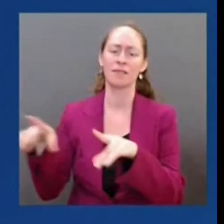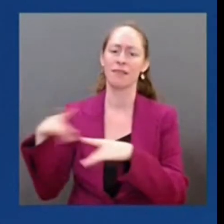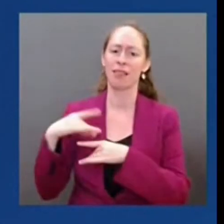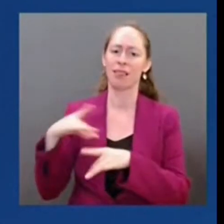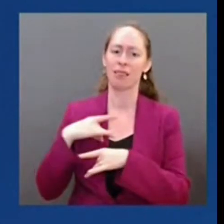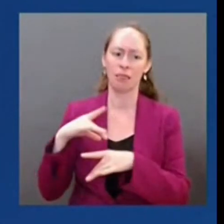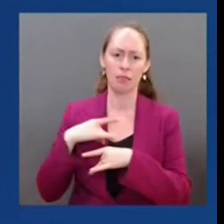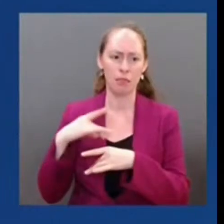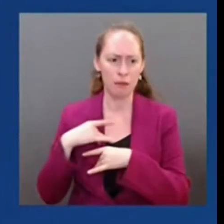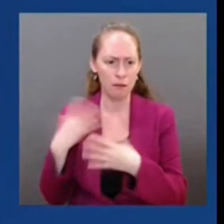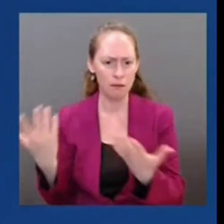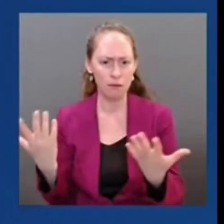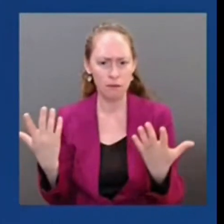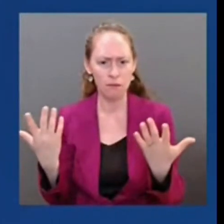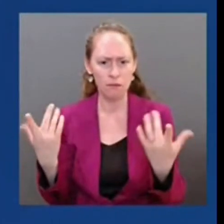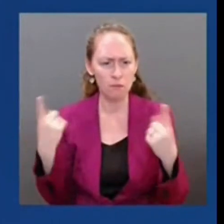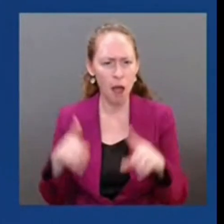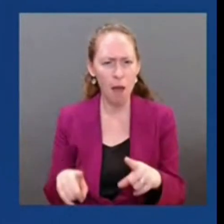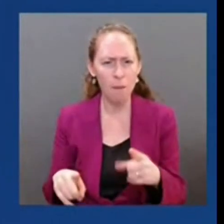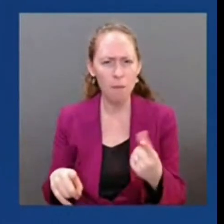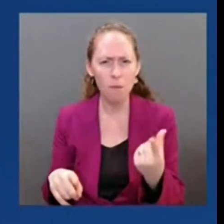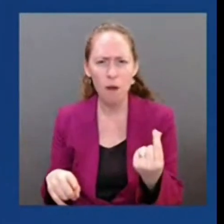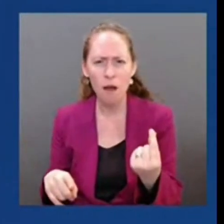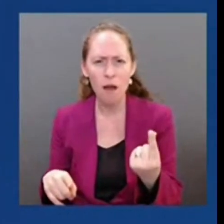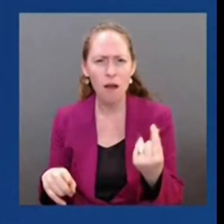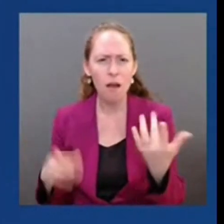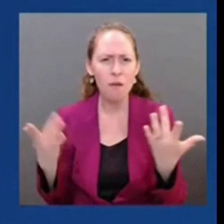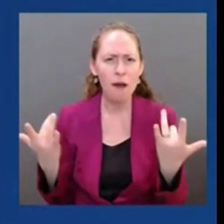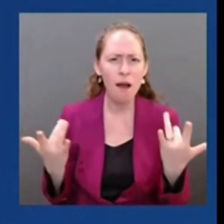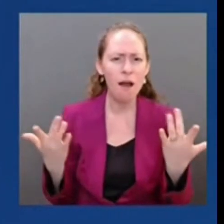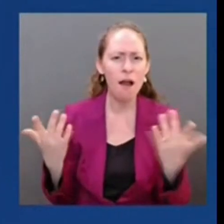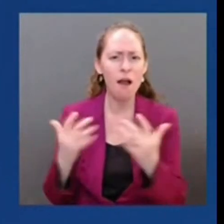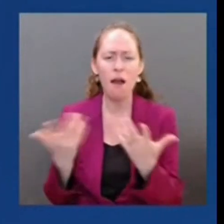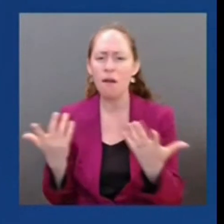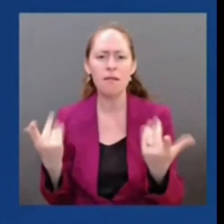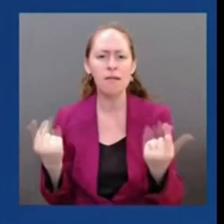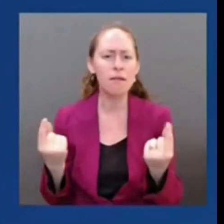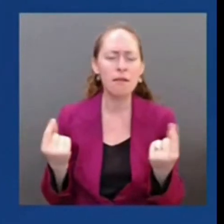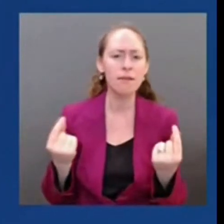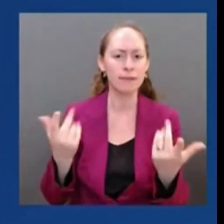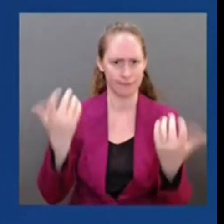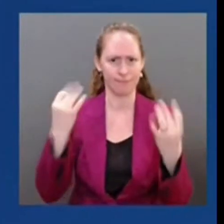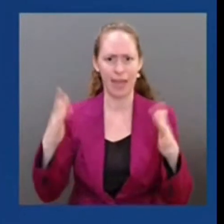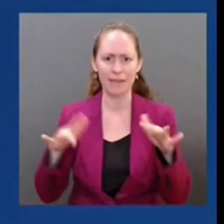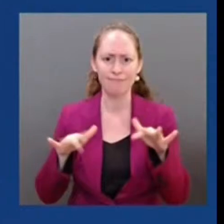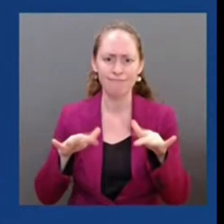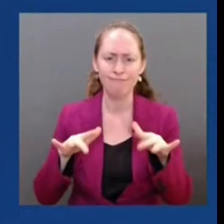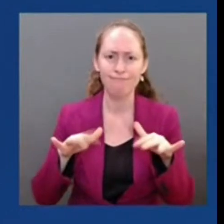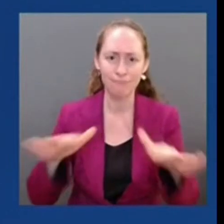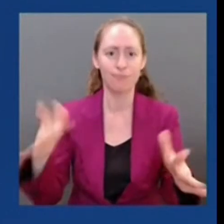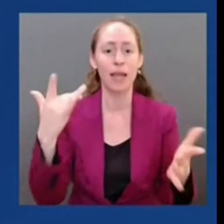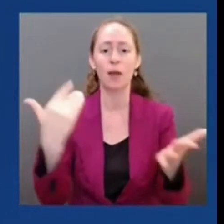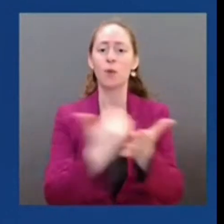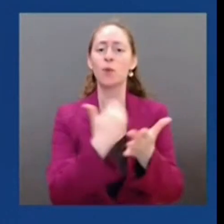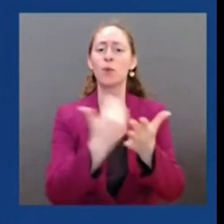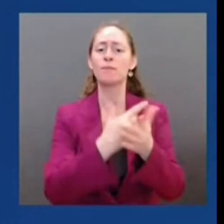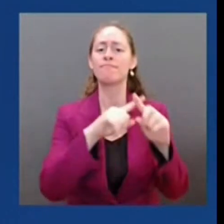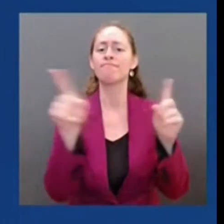CASES. THERE ARE A LOT OF INFEIONSACRO WHAT IS DRIVING THAT? WHAT IS PRIMARILY DRIVING THAT